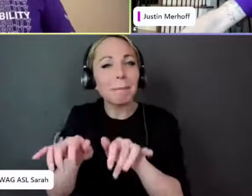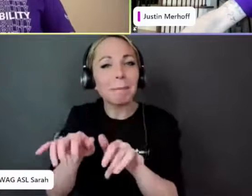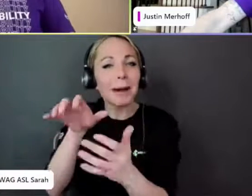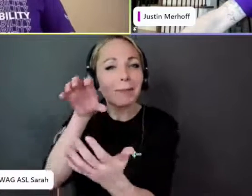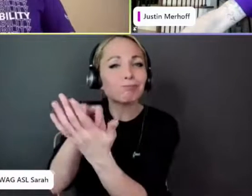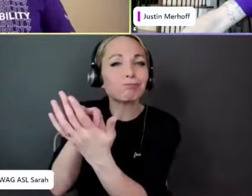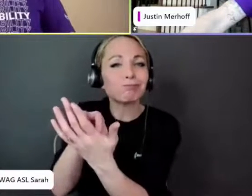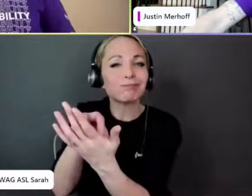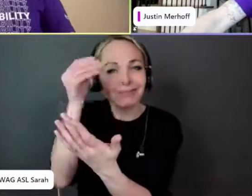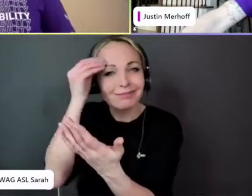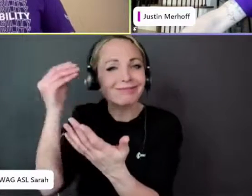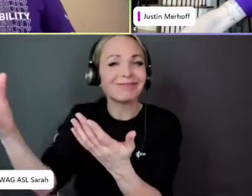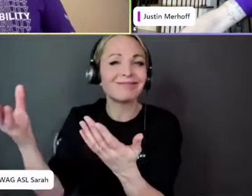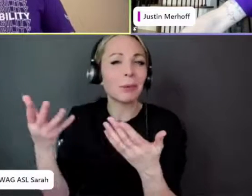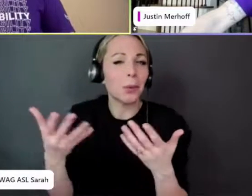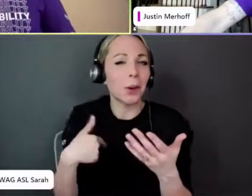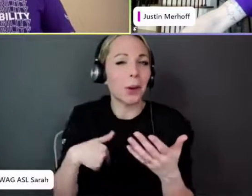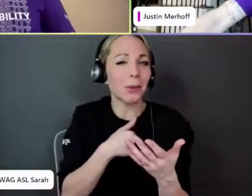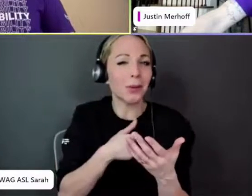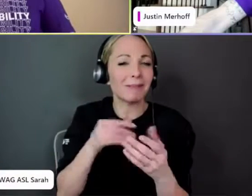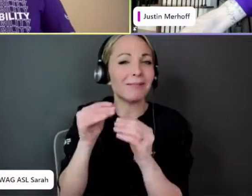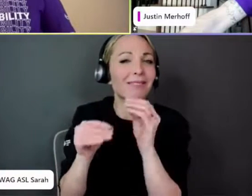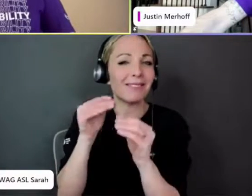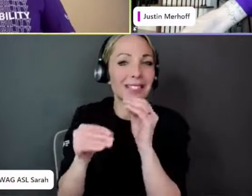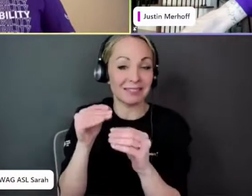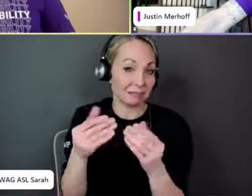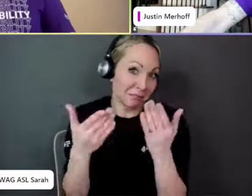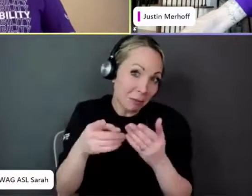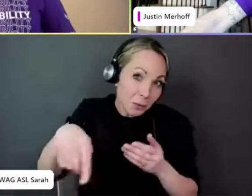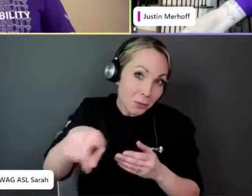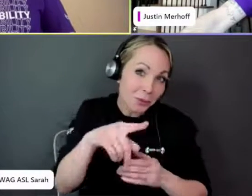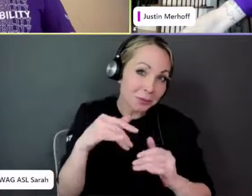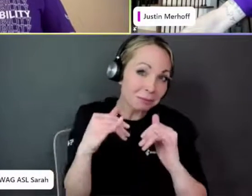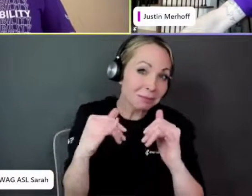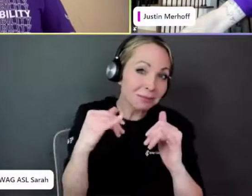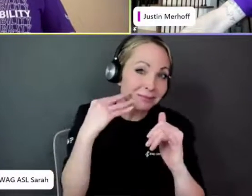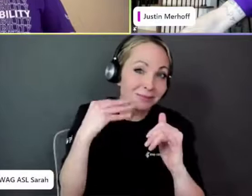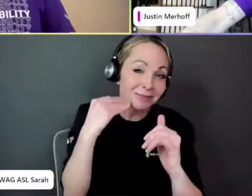or haven't had similar experiences in their college courses, but I know that, yeah,